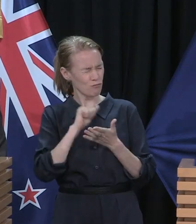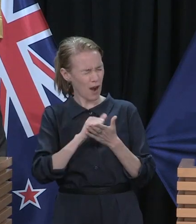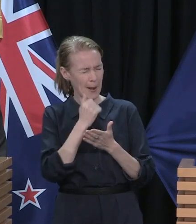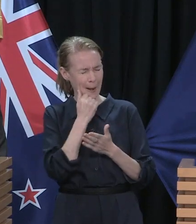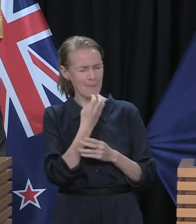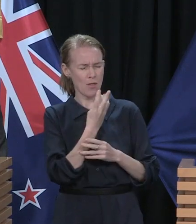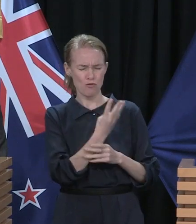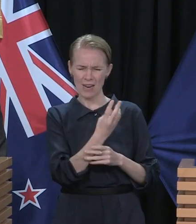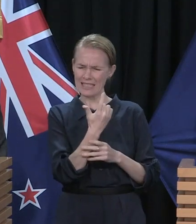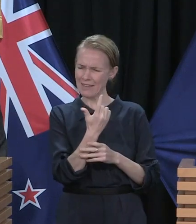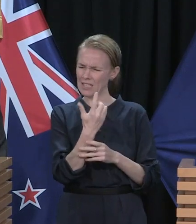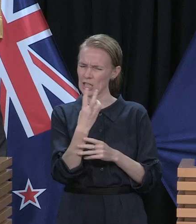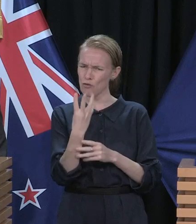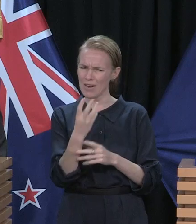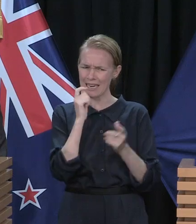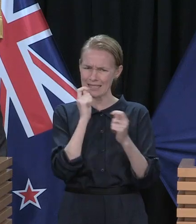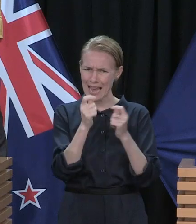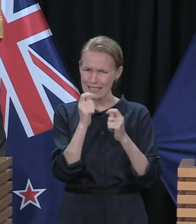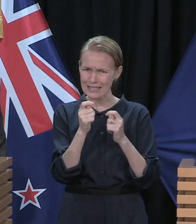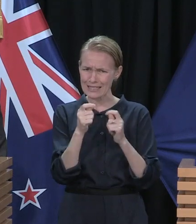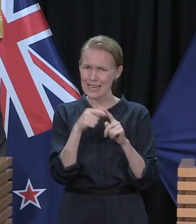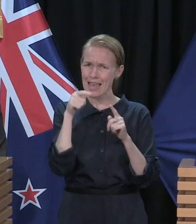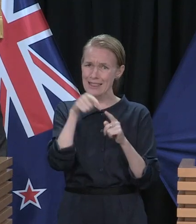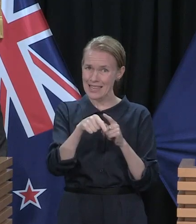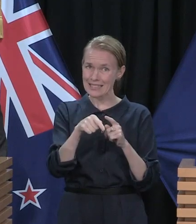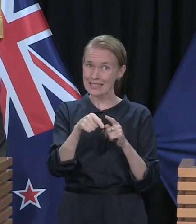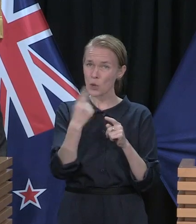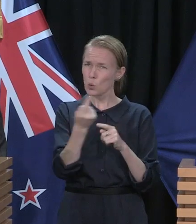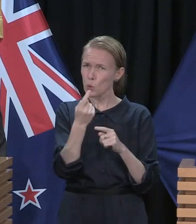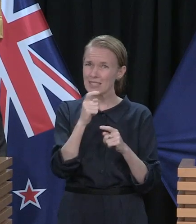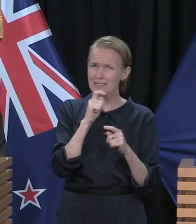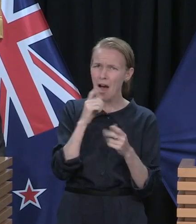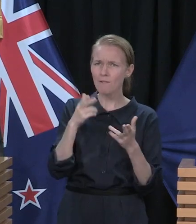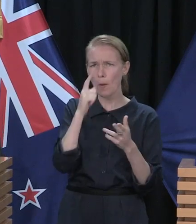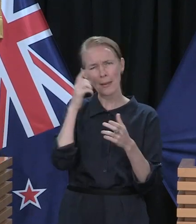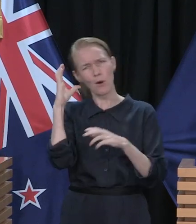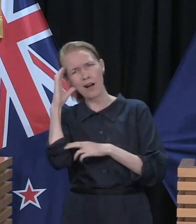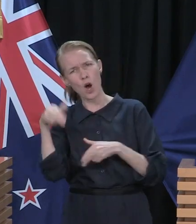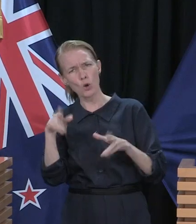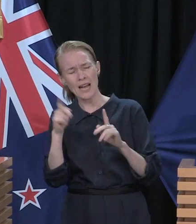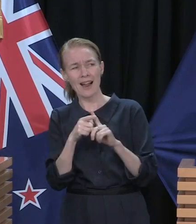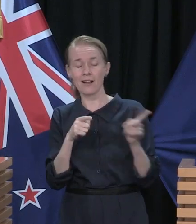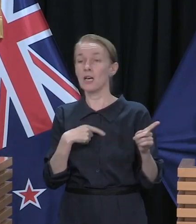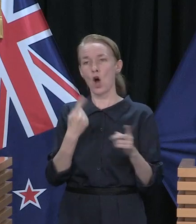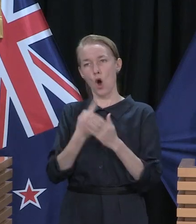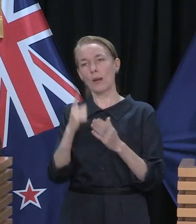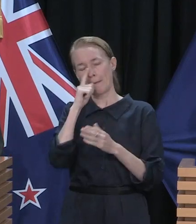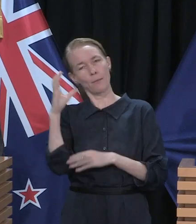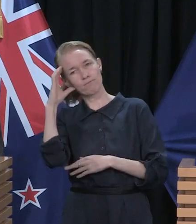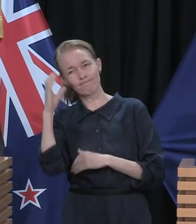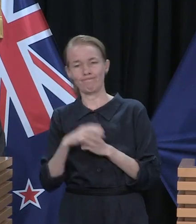that were done in the managed isolation facilities, did that include the staff testing? Or is that clusters outside the